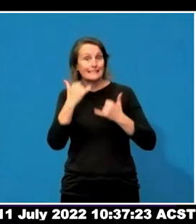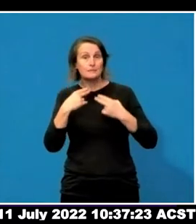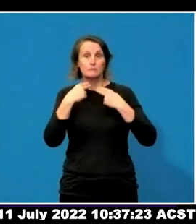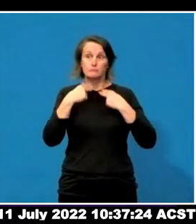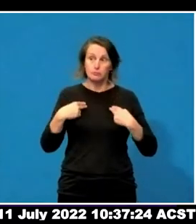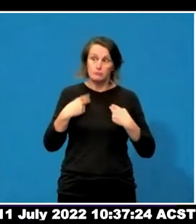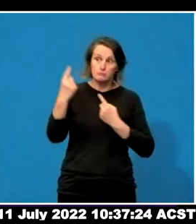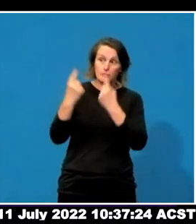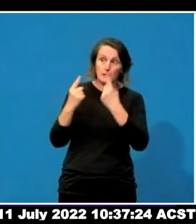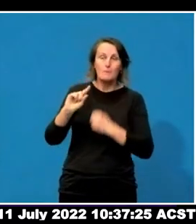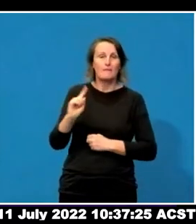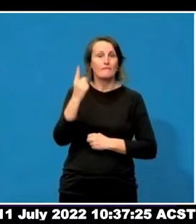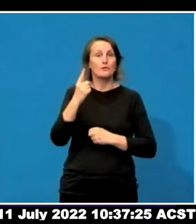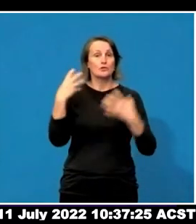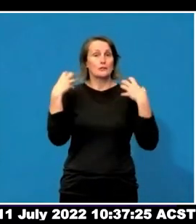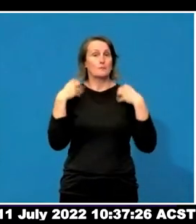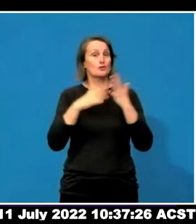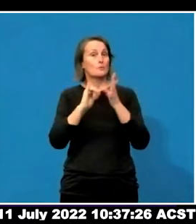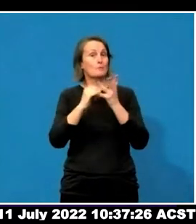statement. COMMISSIONER MASON: Thank you, Chair.